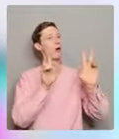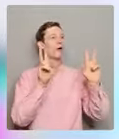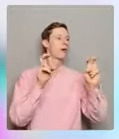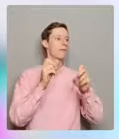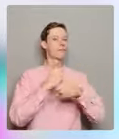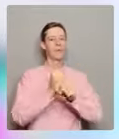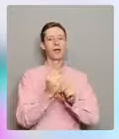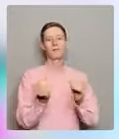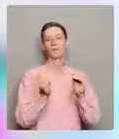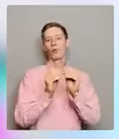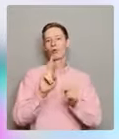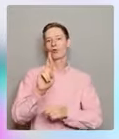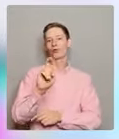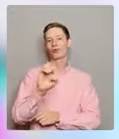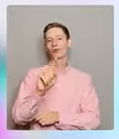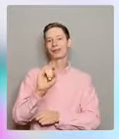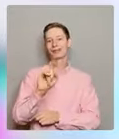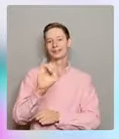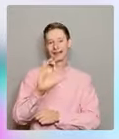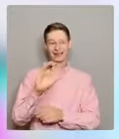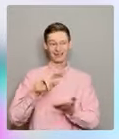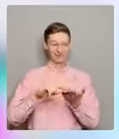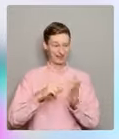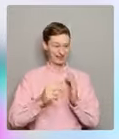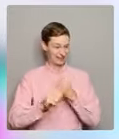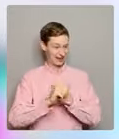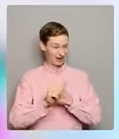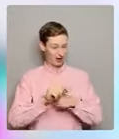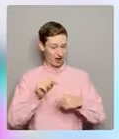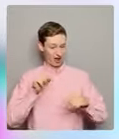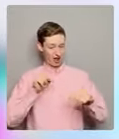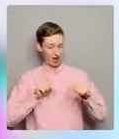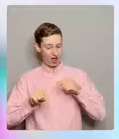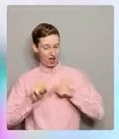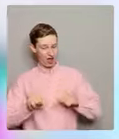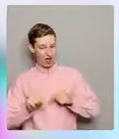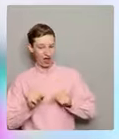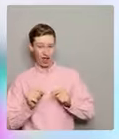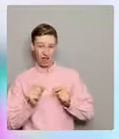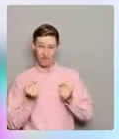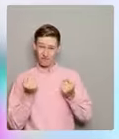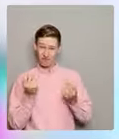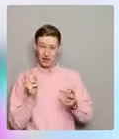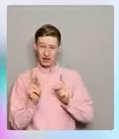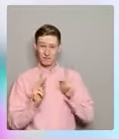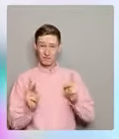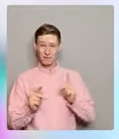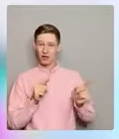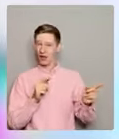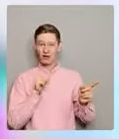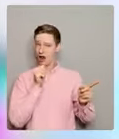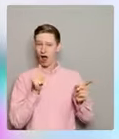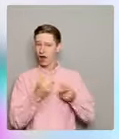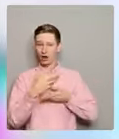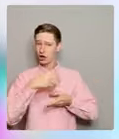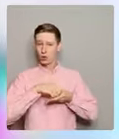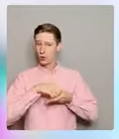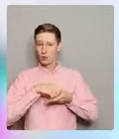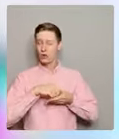to make games, quote, unquote, more realistic, right? We're at risk of regressing backwards. And once again, leaving huge audiences of gamers behind.